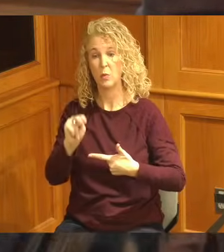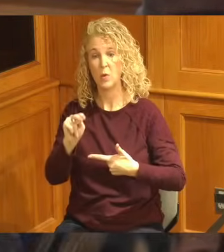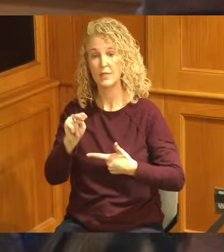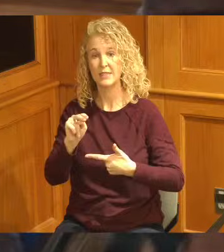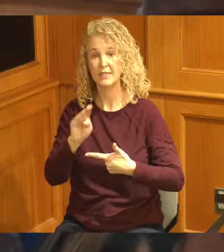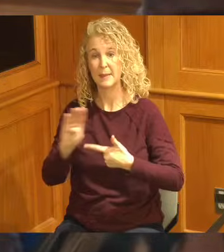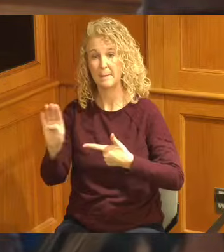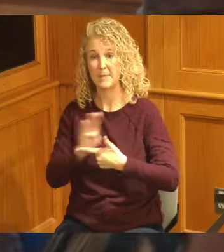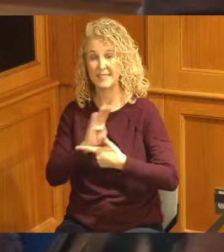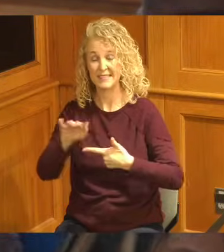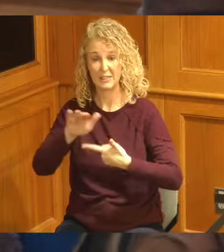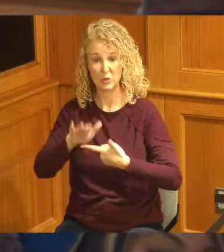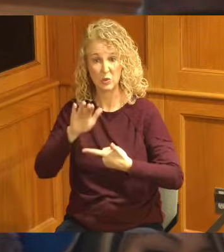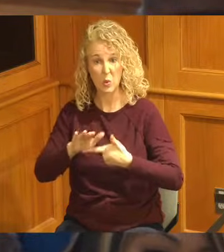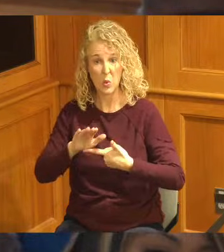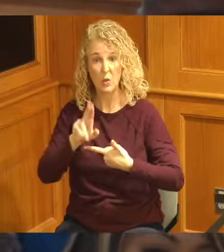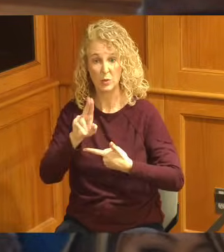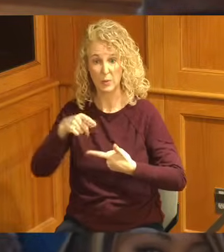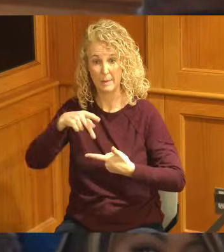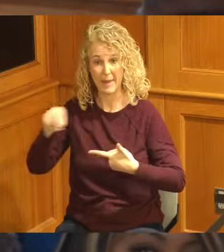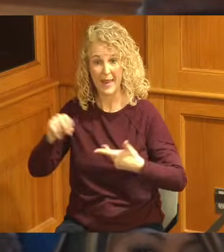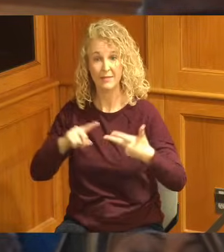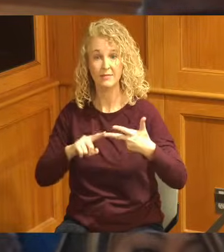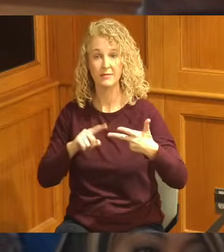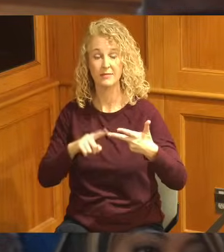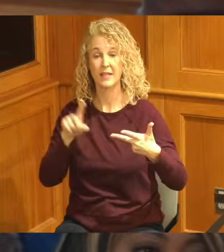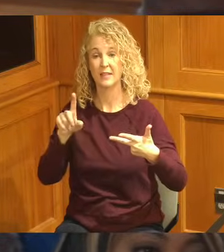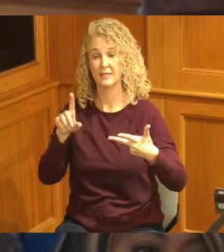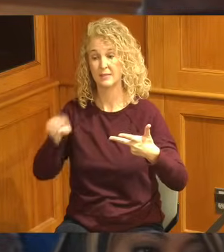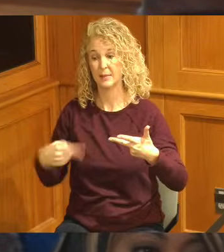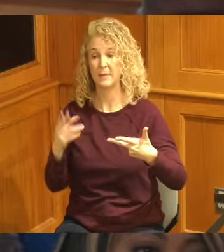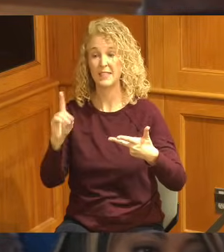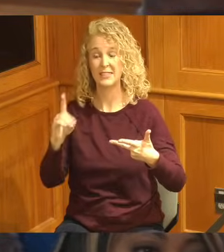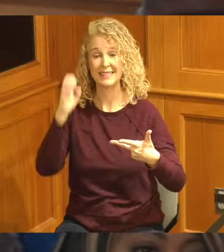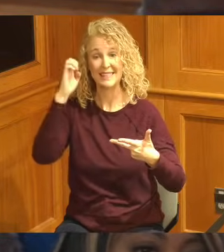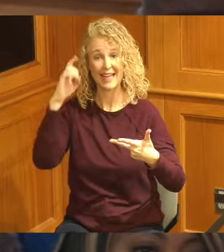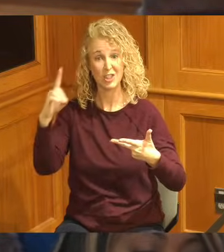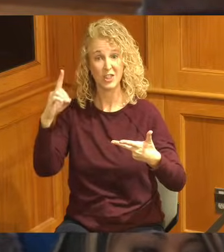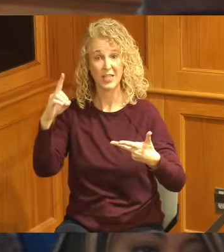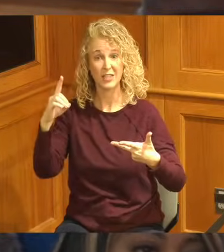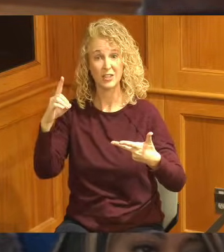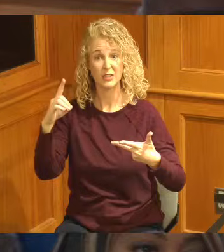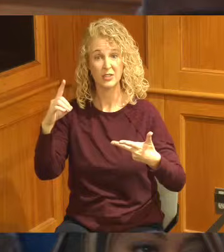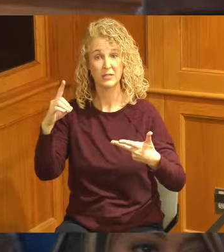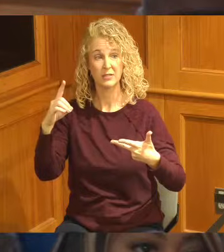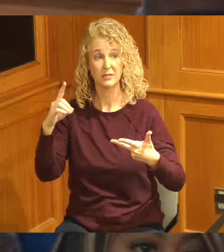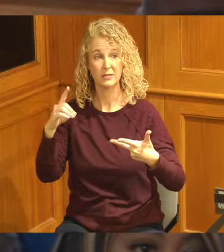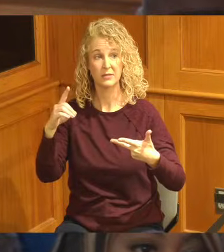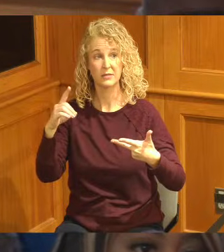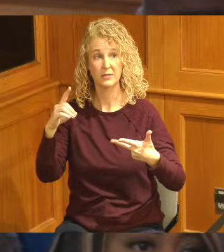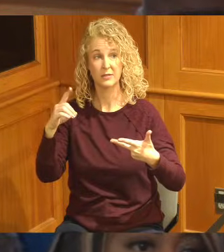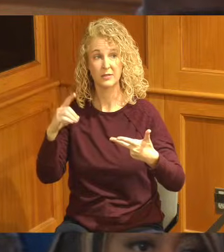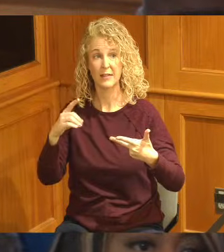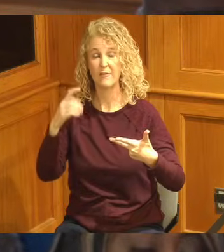of the University of Pennsylvania, and a doctor of education degree in educational foundations from